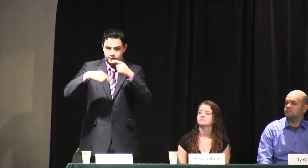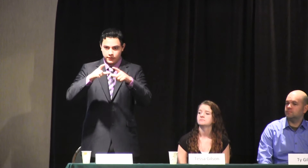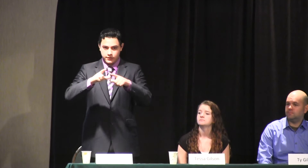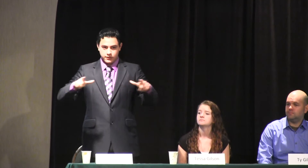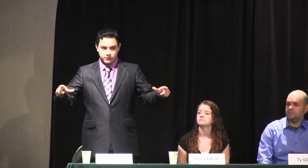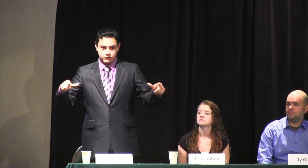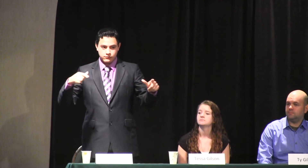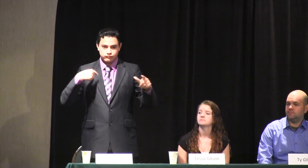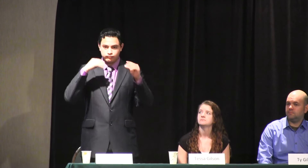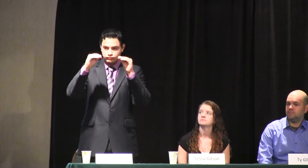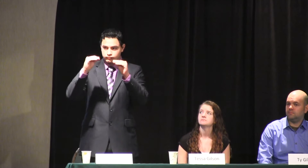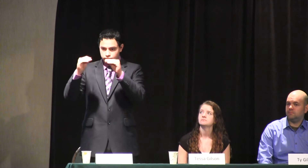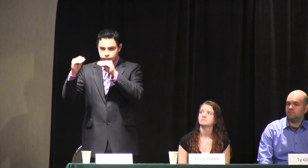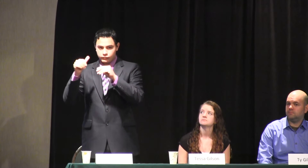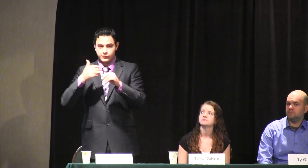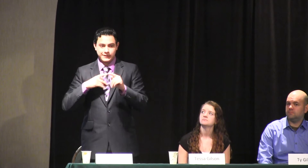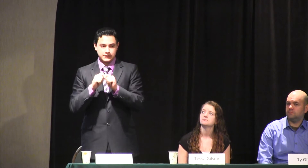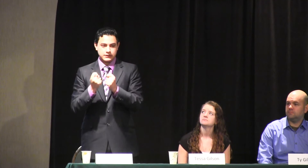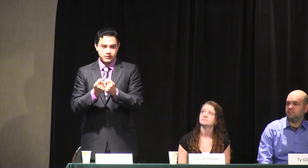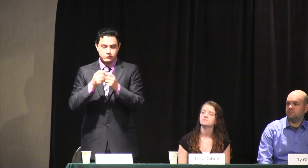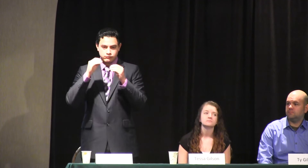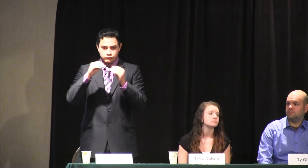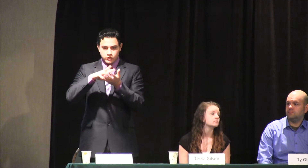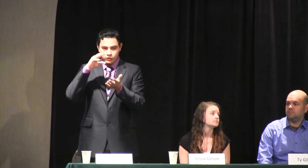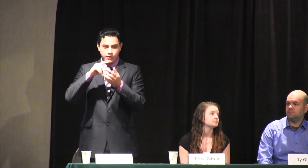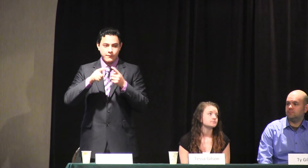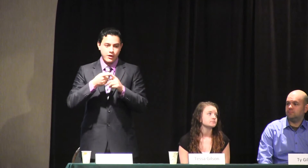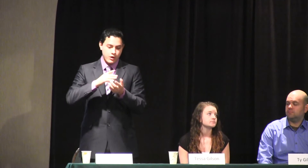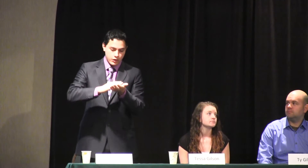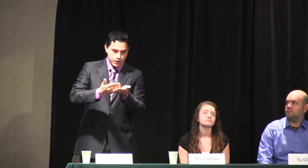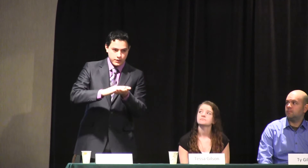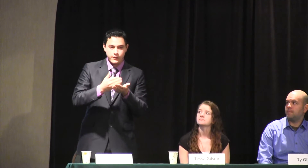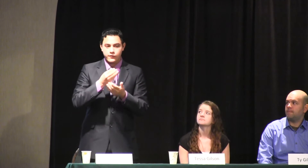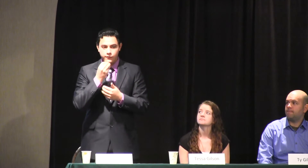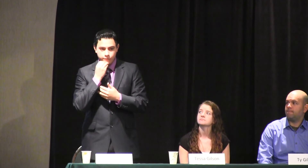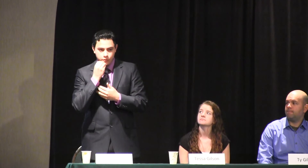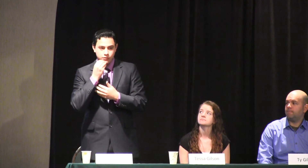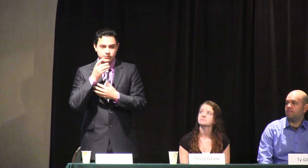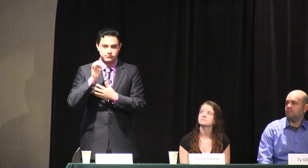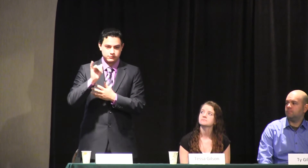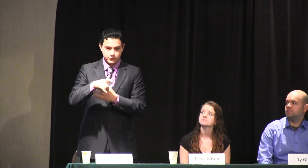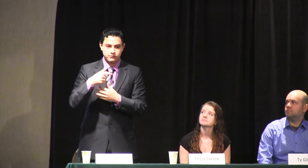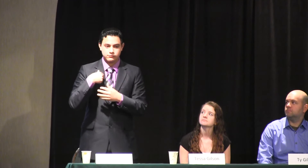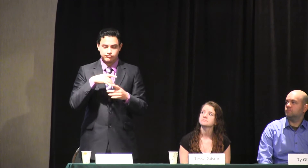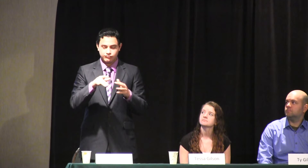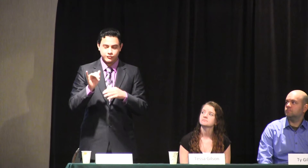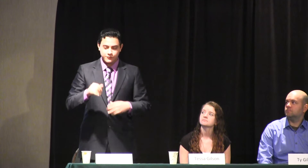And also it's an app that helps to teach them sign language and I use that with my other team members, especially with signs